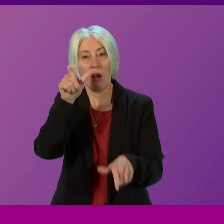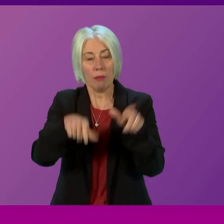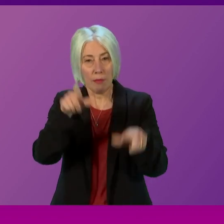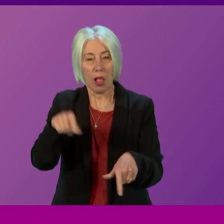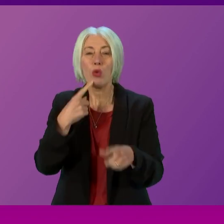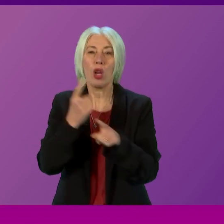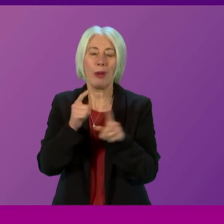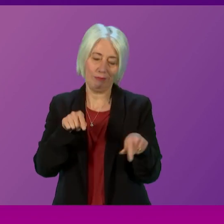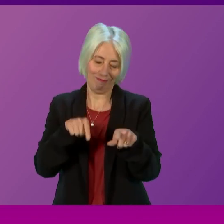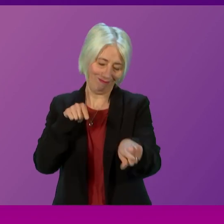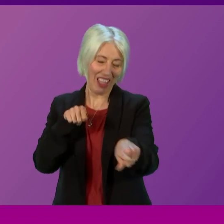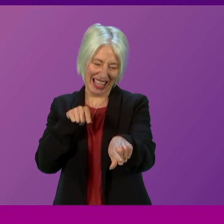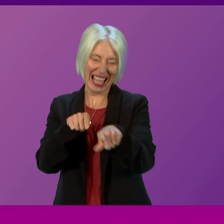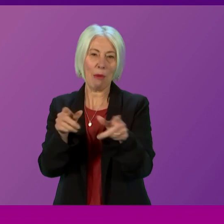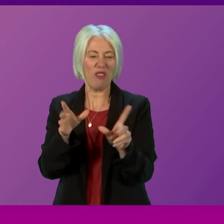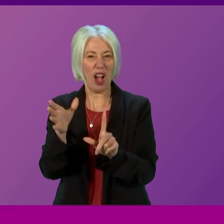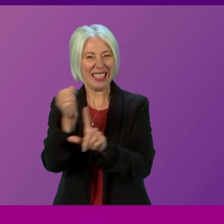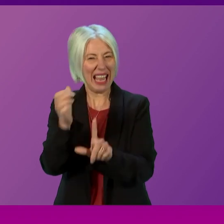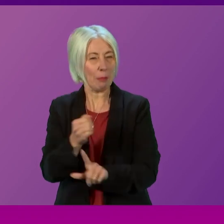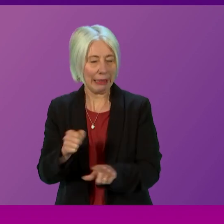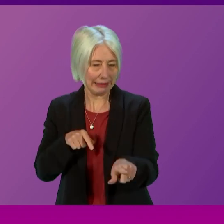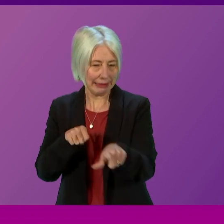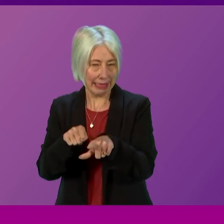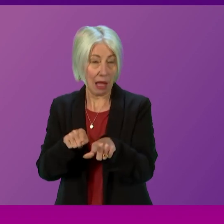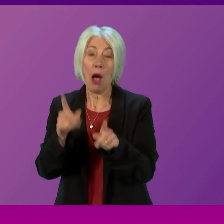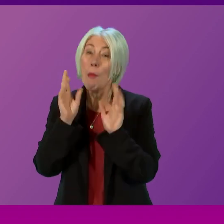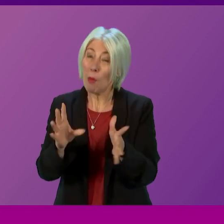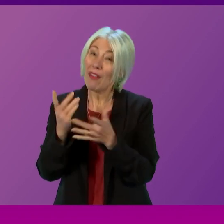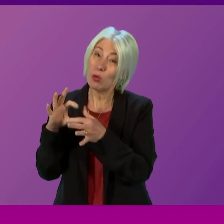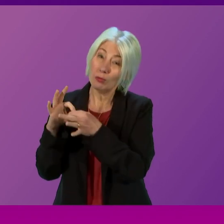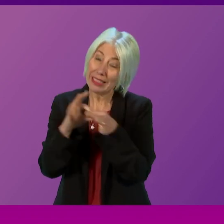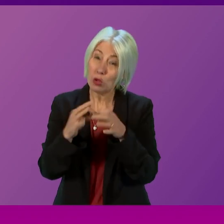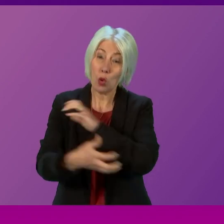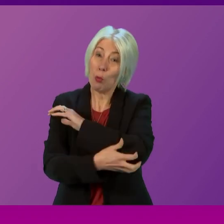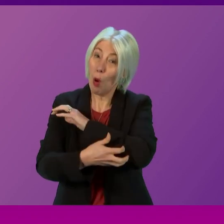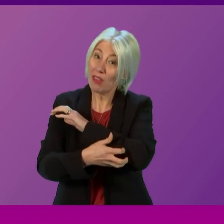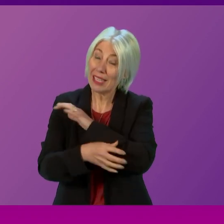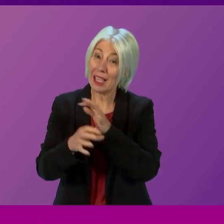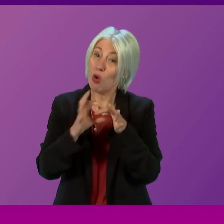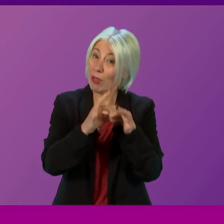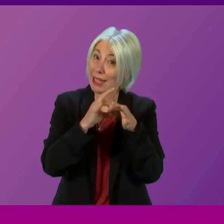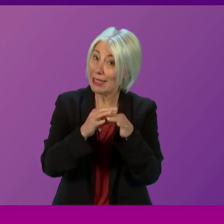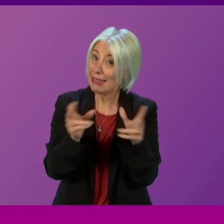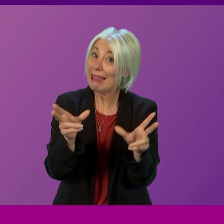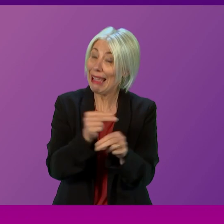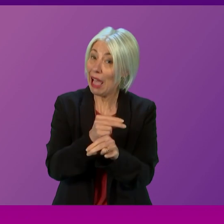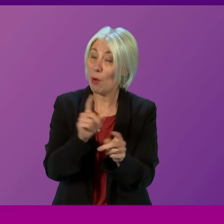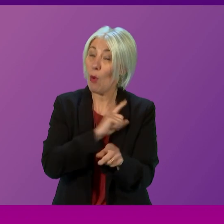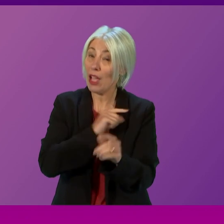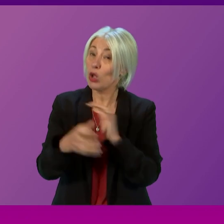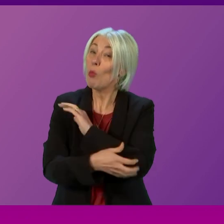we should say the “poverty-related attainment gap”, because poverty drives it. One of the